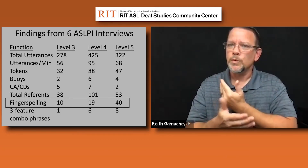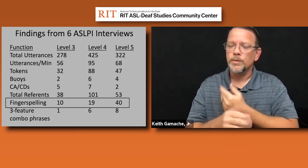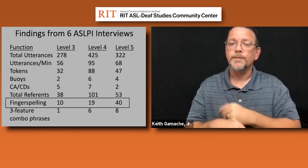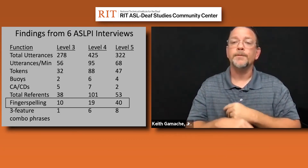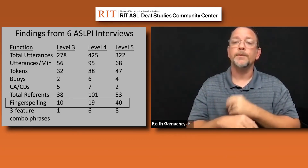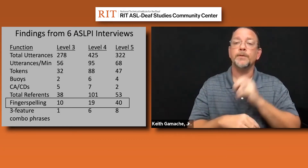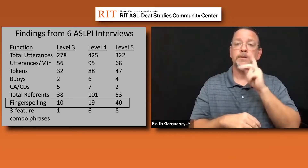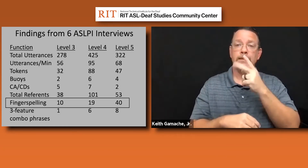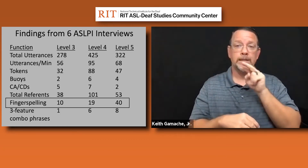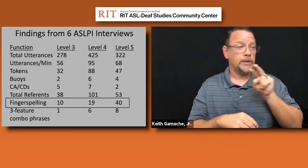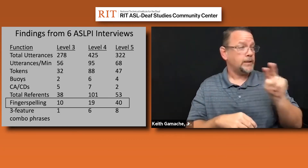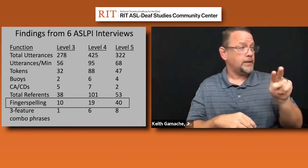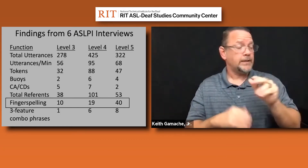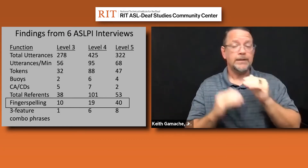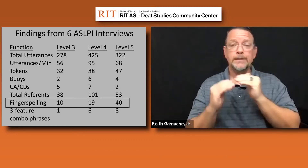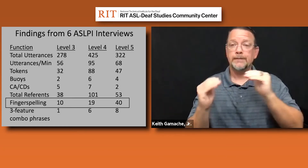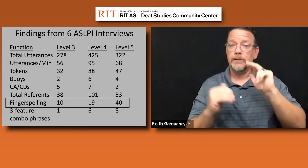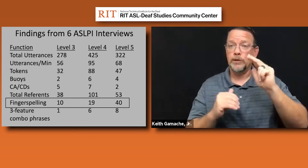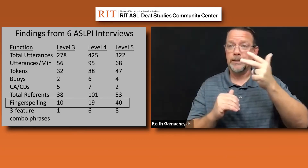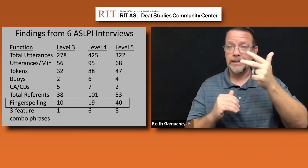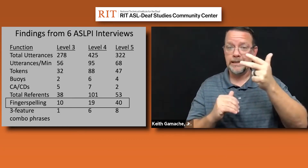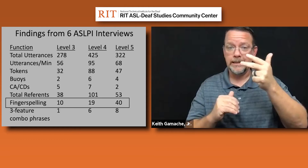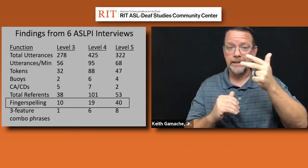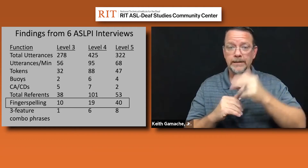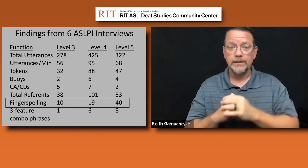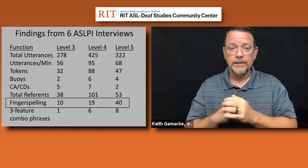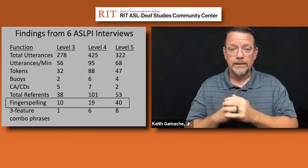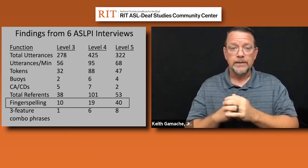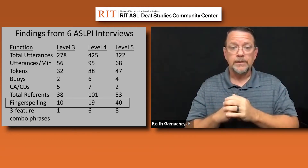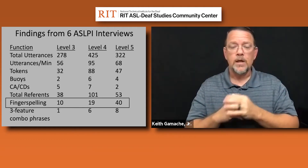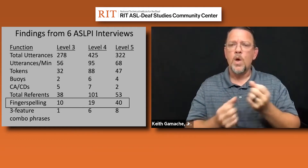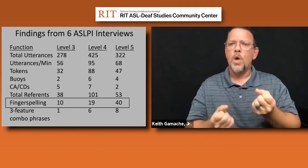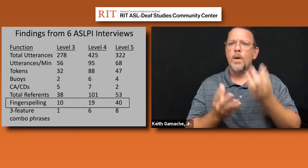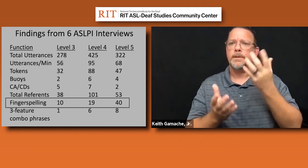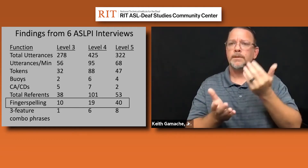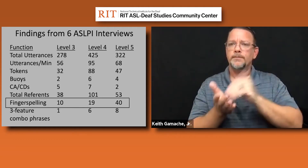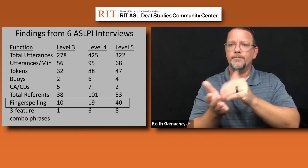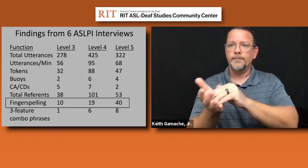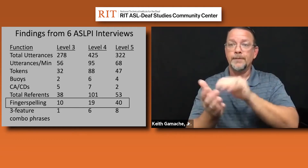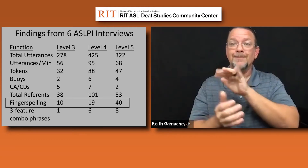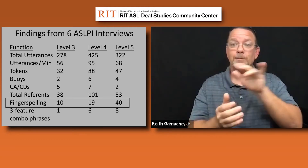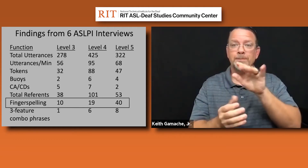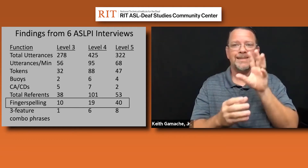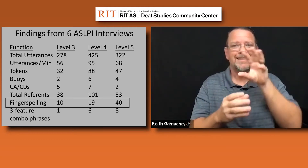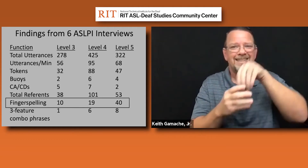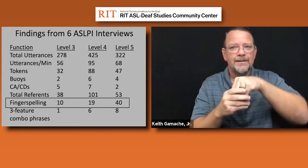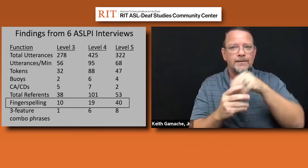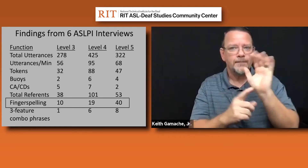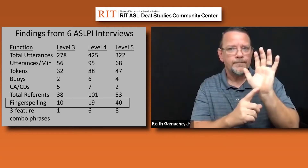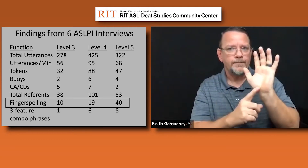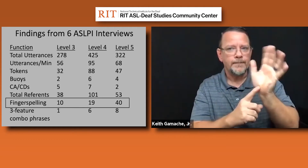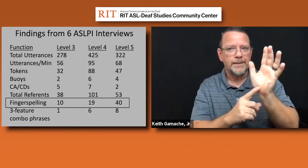I was able to discover the need for discussion around fingerspelling, so in this 5-minute segment,